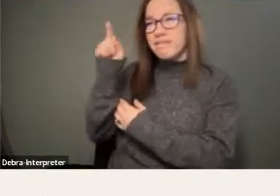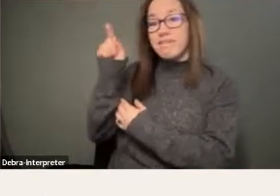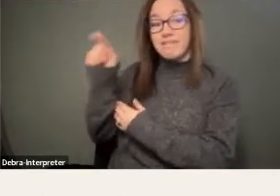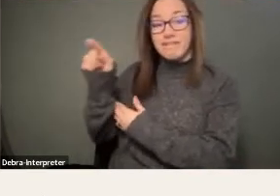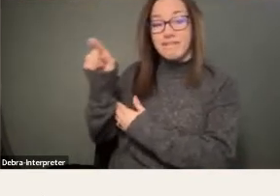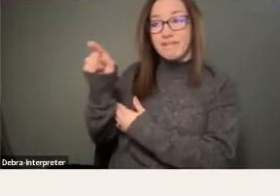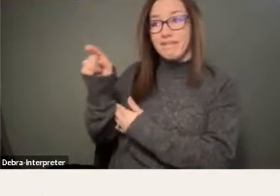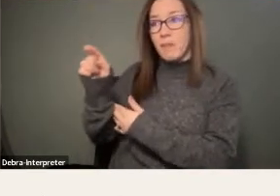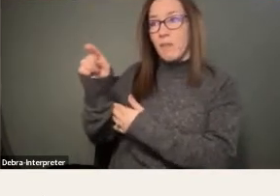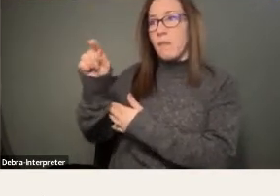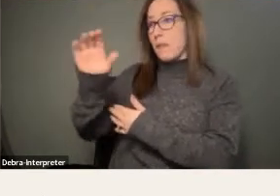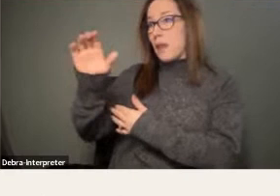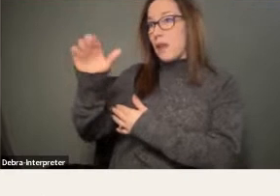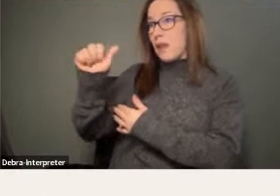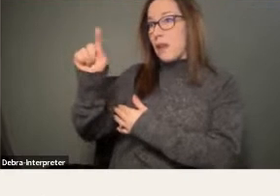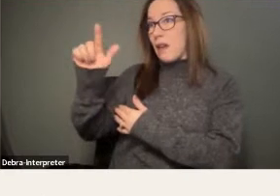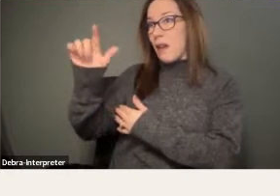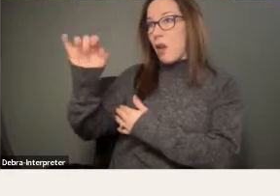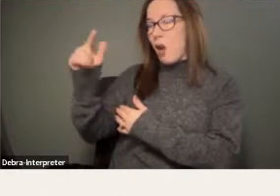spread sheets or other structured data format. It is